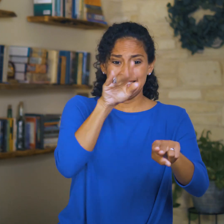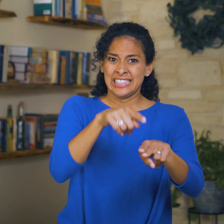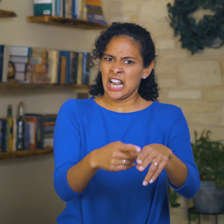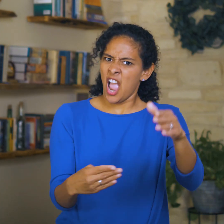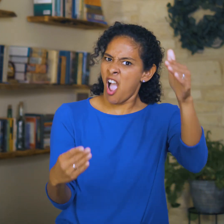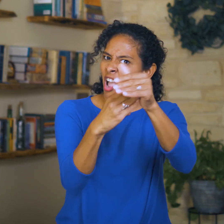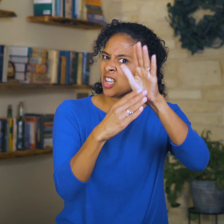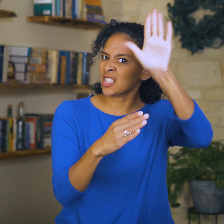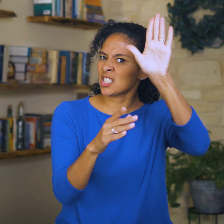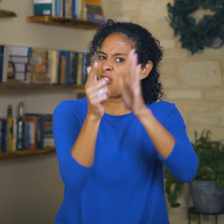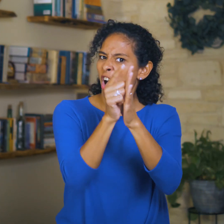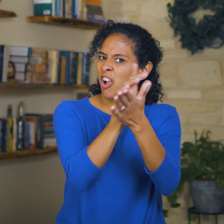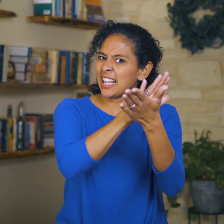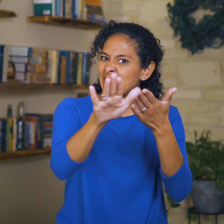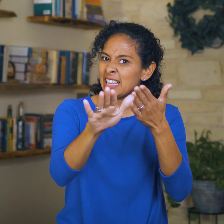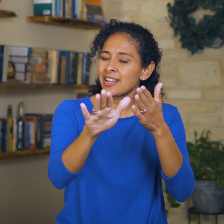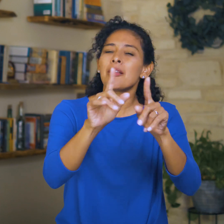This is against God’s cleanliness laws